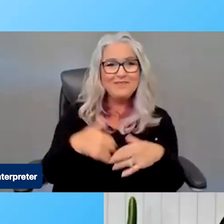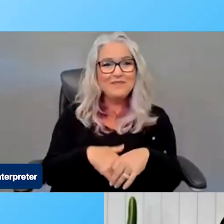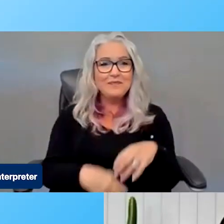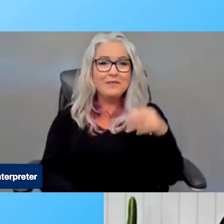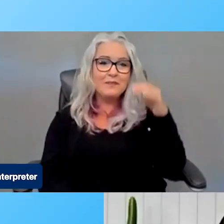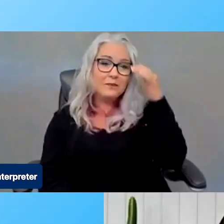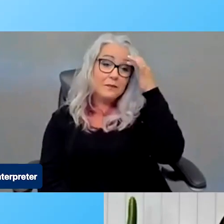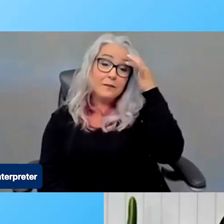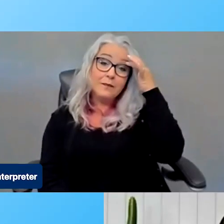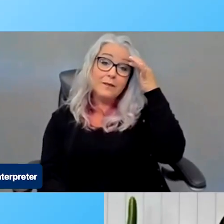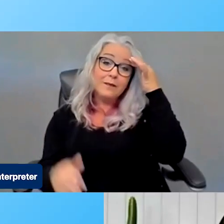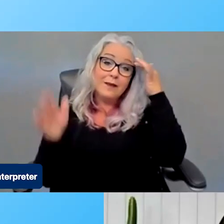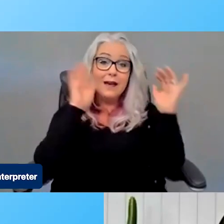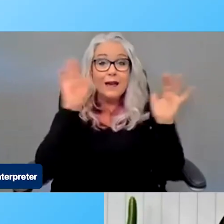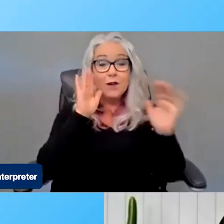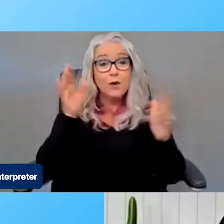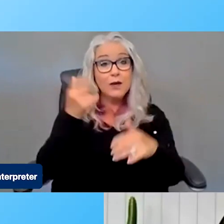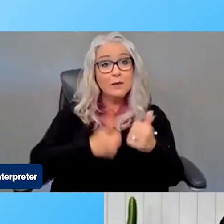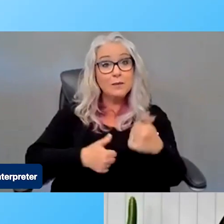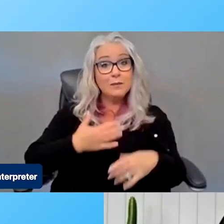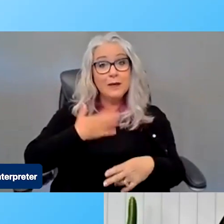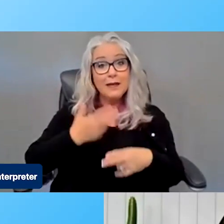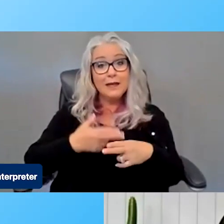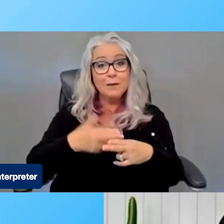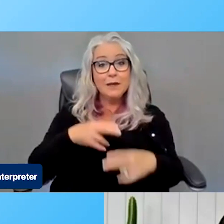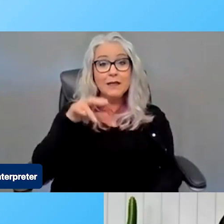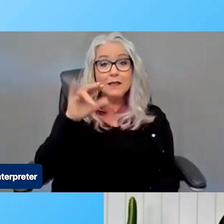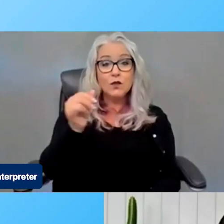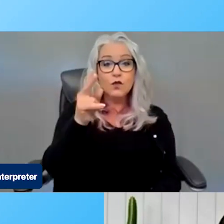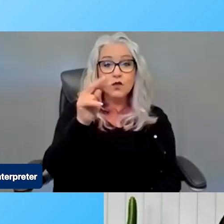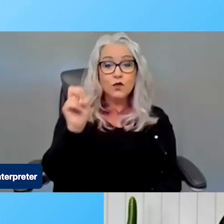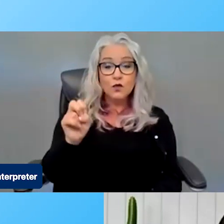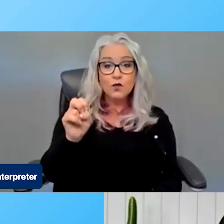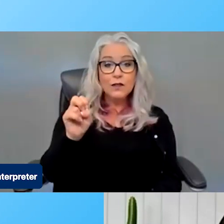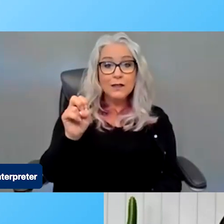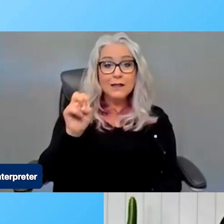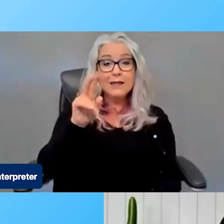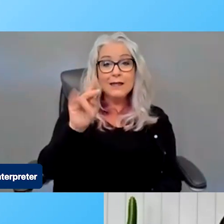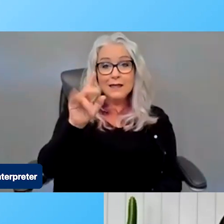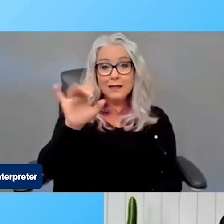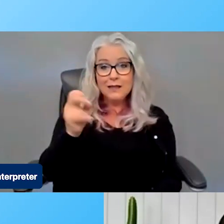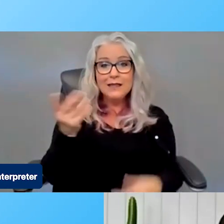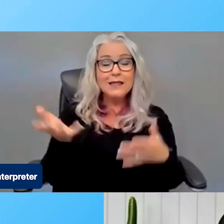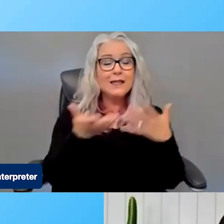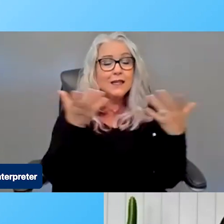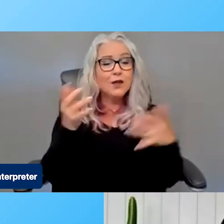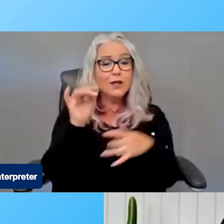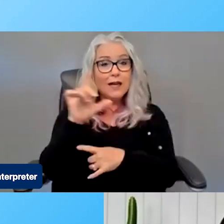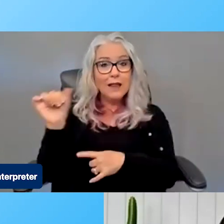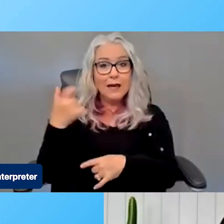Hi all, I'm June Isaacson Kailes. I'm here in Los Angeles. I'm the moderator today.